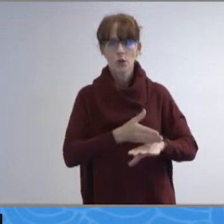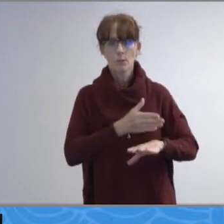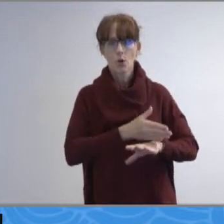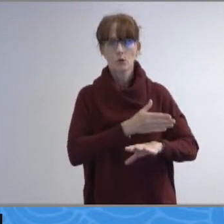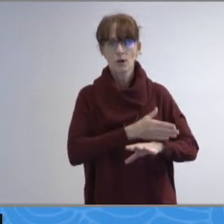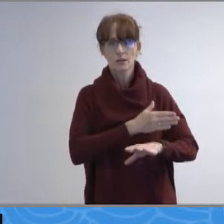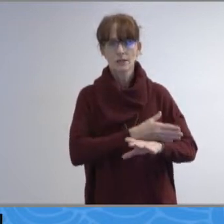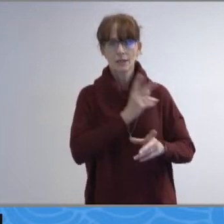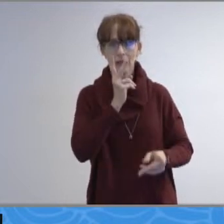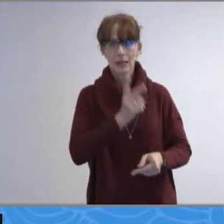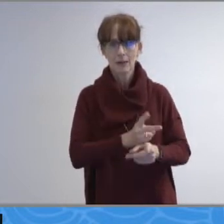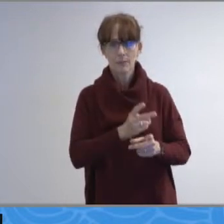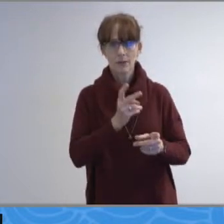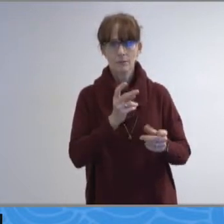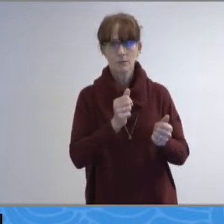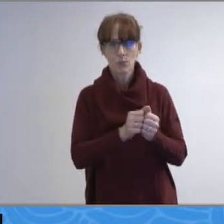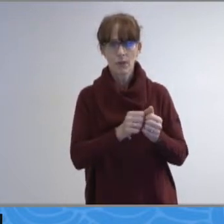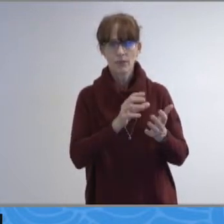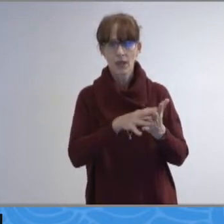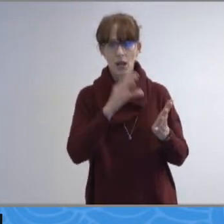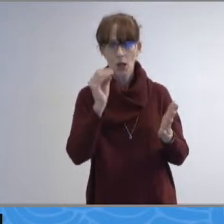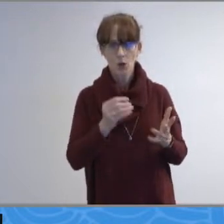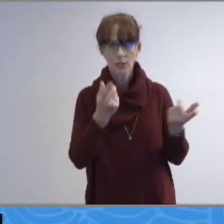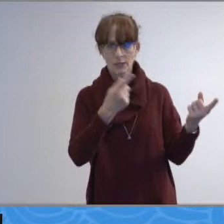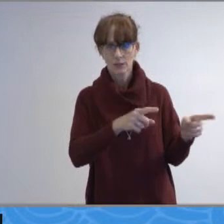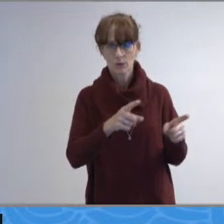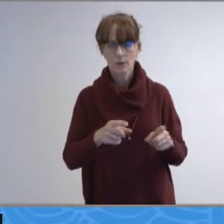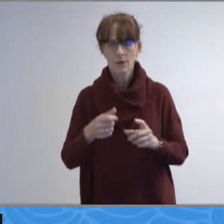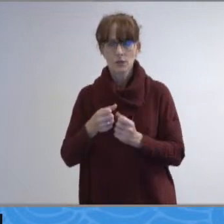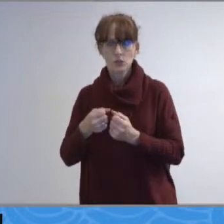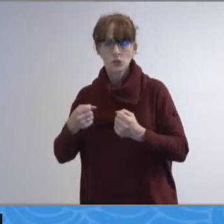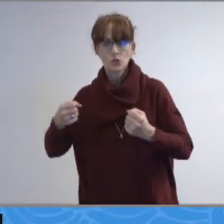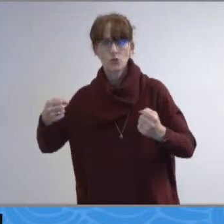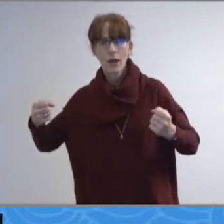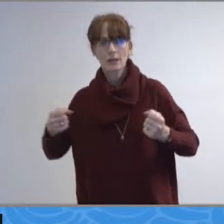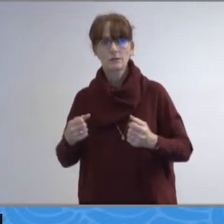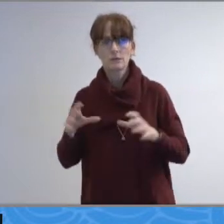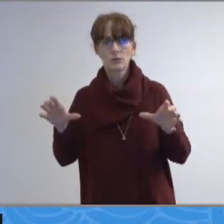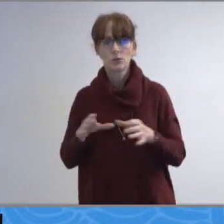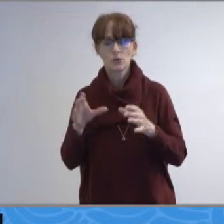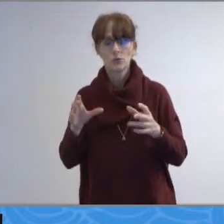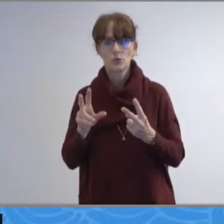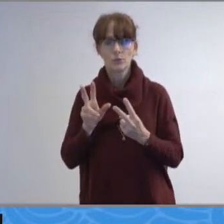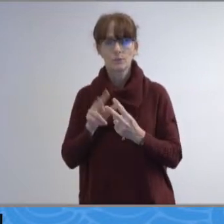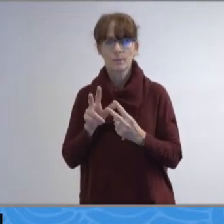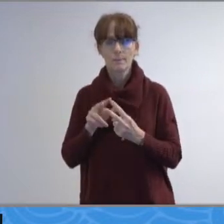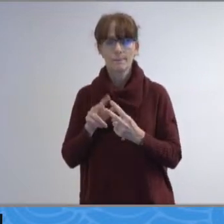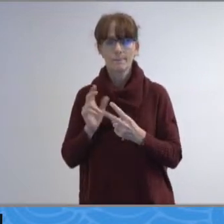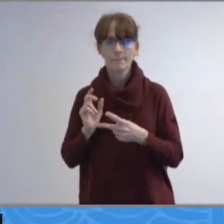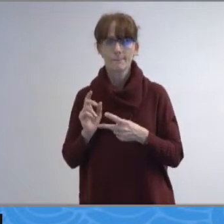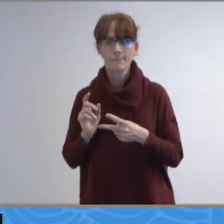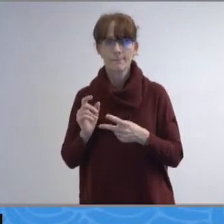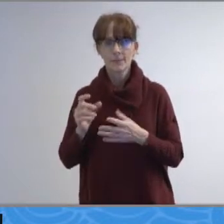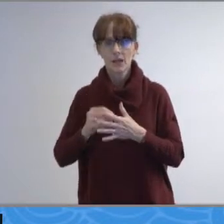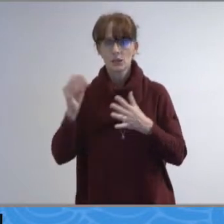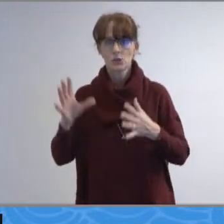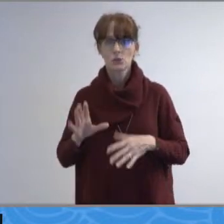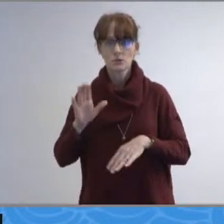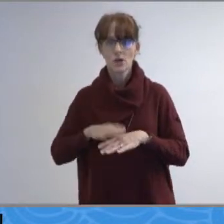and keeping up with the learning that's being done. The stretch goal is really to help you do one of two things really if you're a student who's on grade level